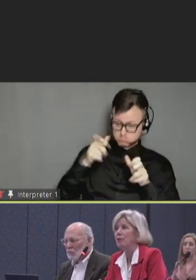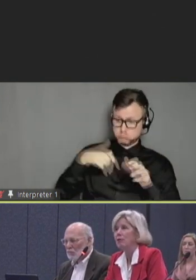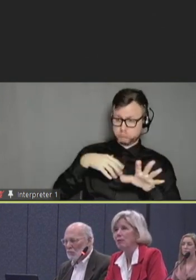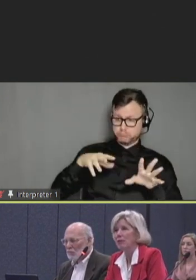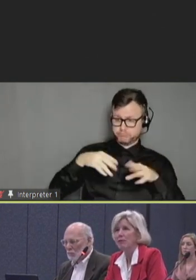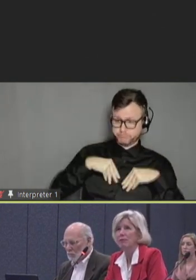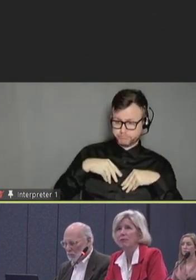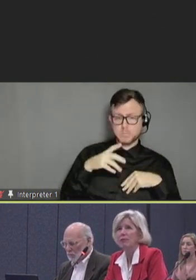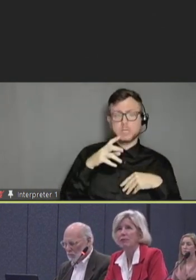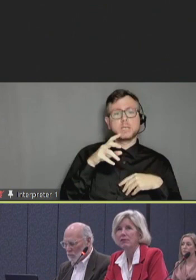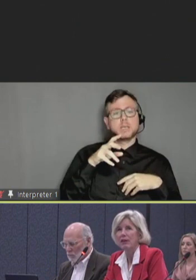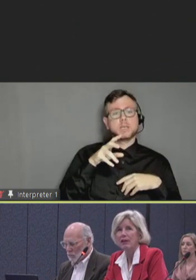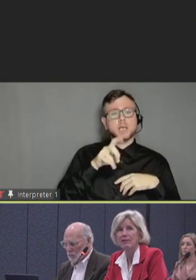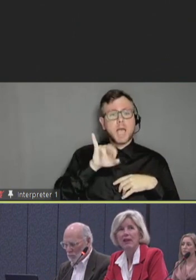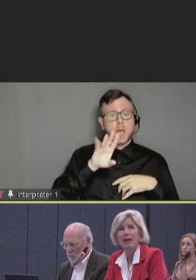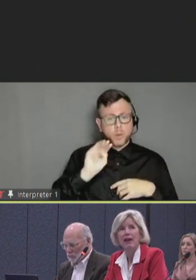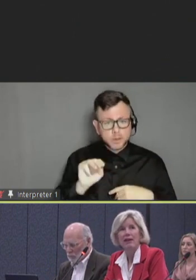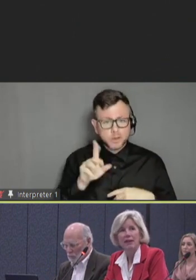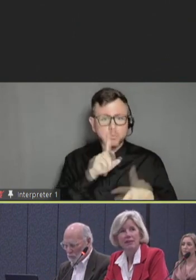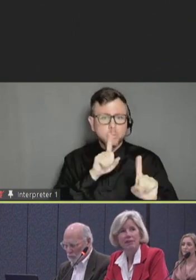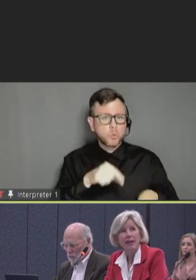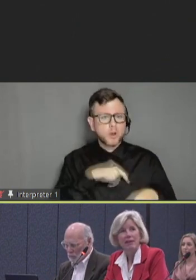There were these subsequent studies, and then the findings.